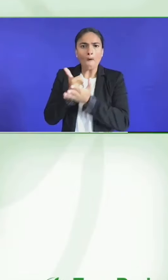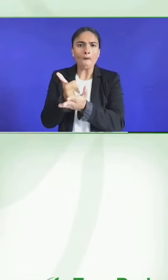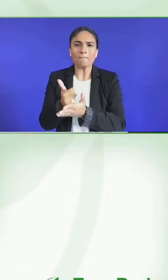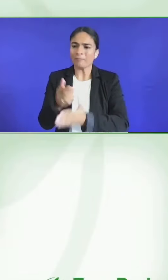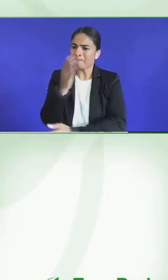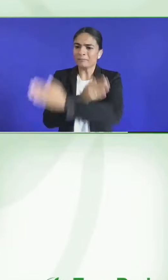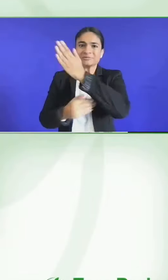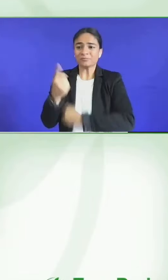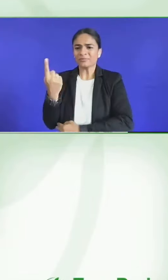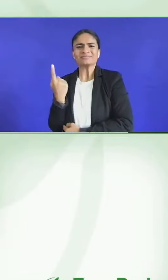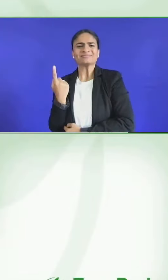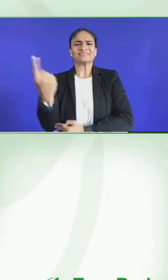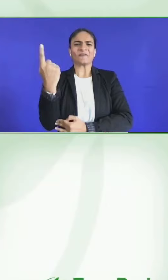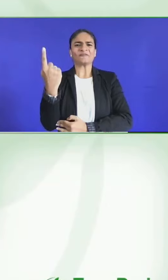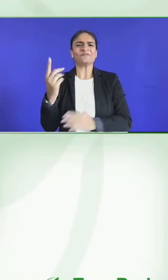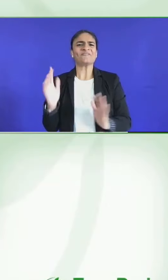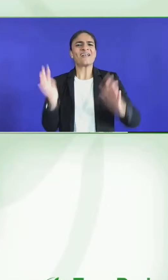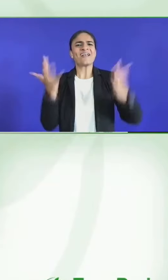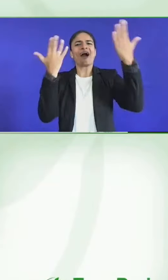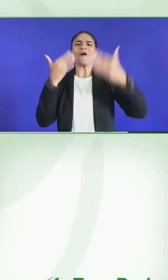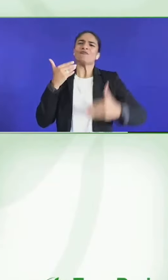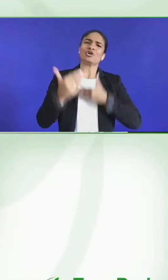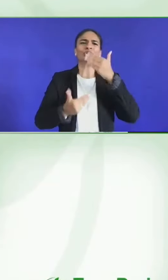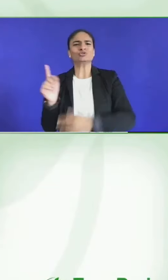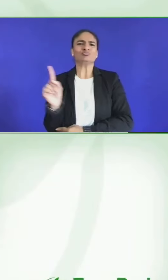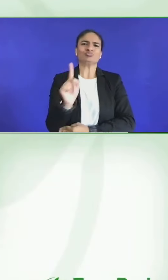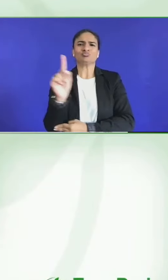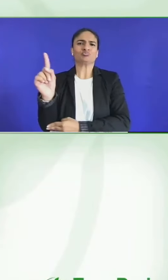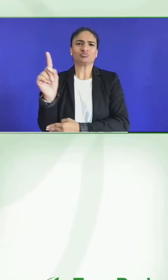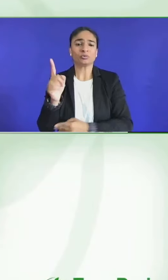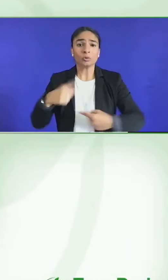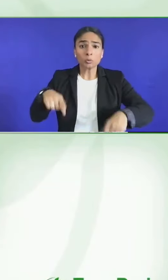to be done in a person-centred way, and in particular we will discuss